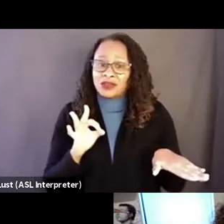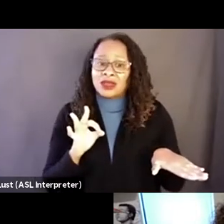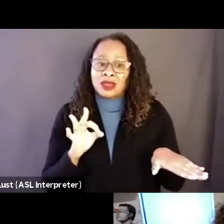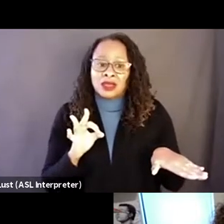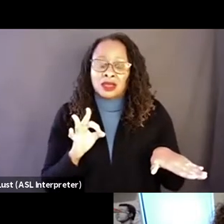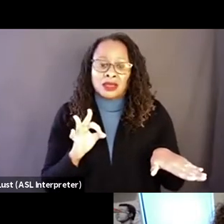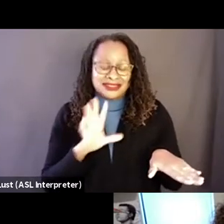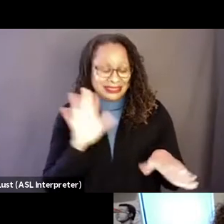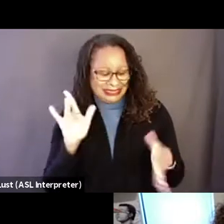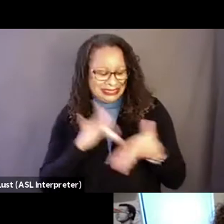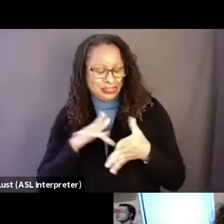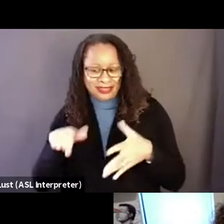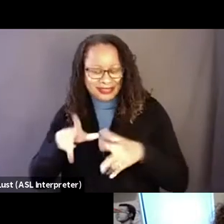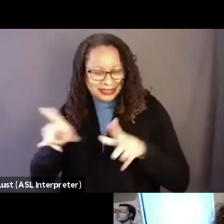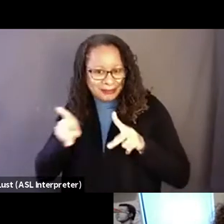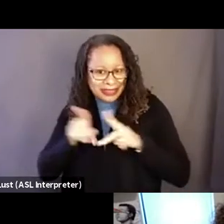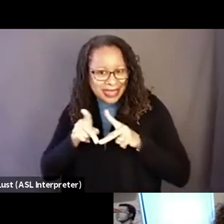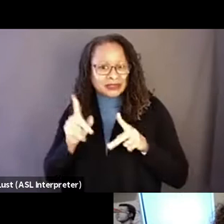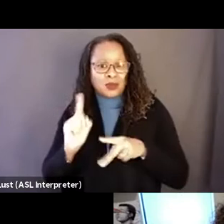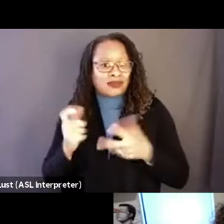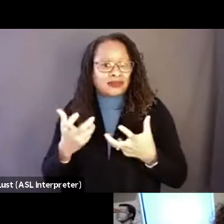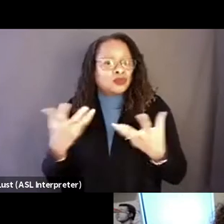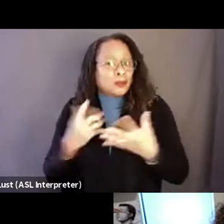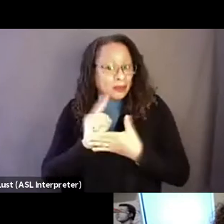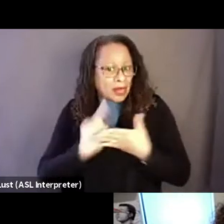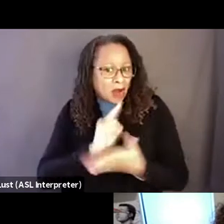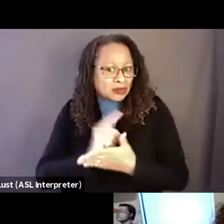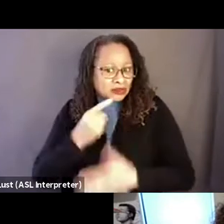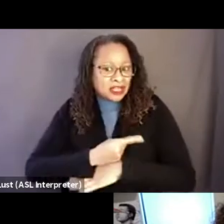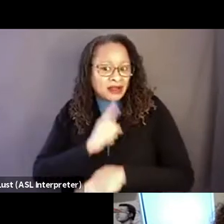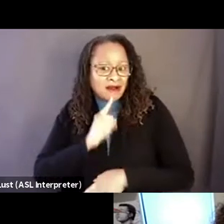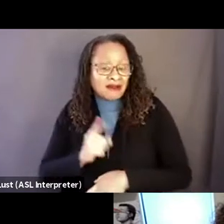this place where they spend so much time was central to